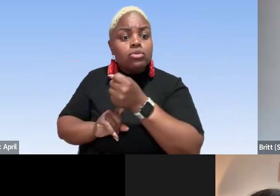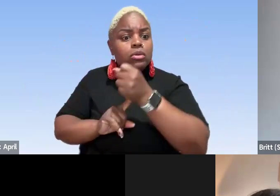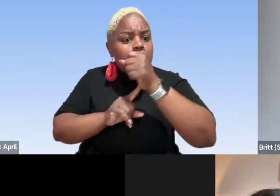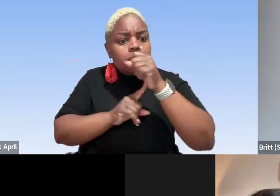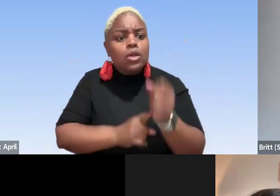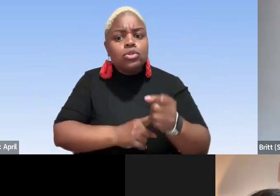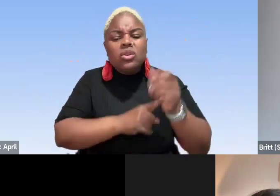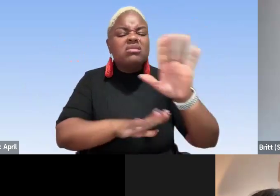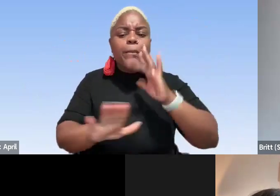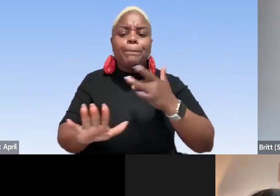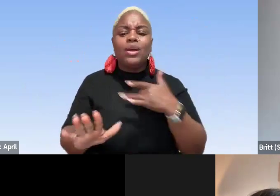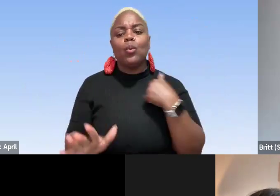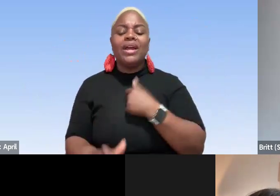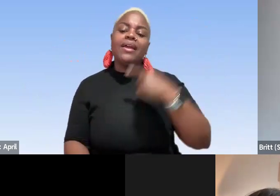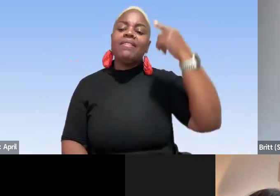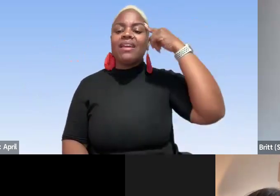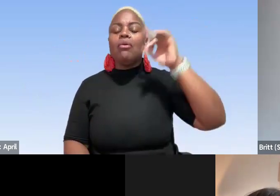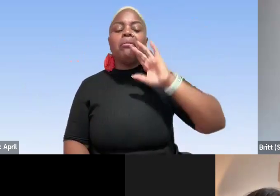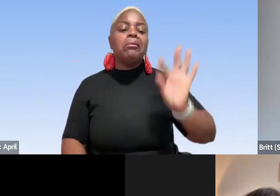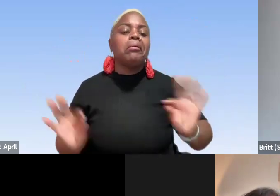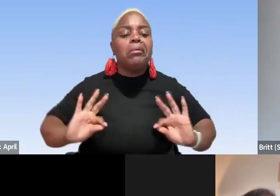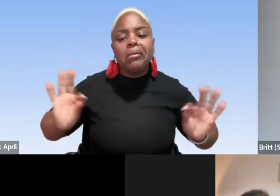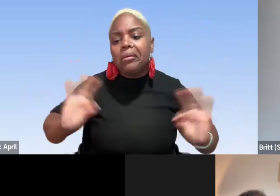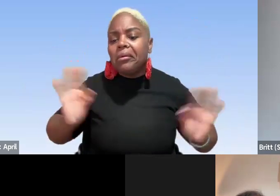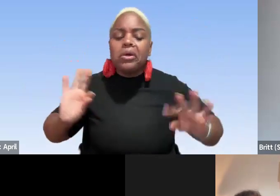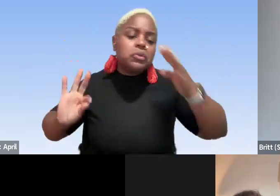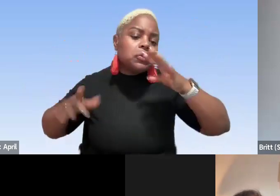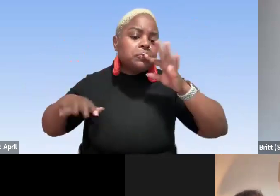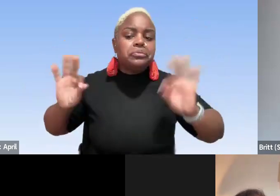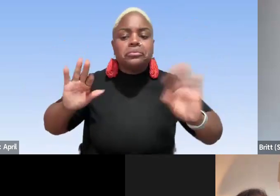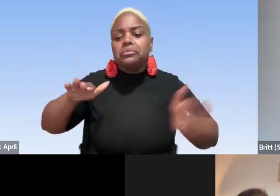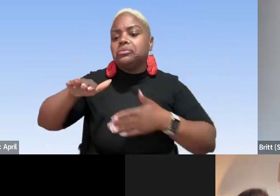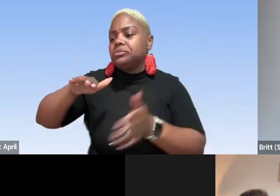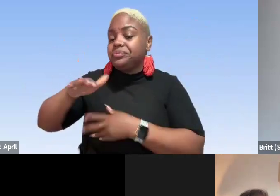as a way to survive, as a way of caring for ourselves. We, we tend to,, like, normalize certain things.